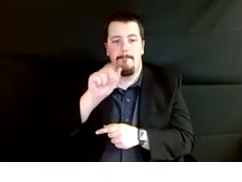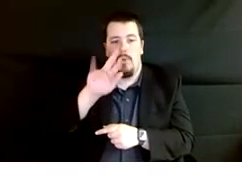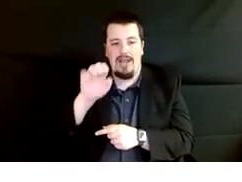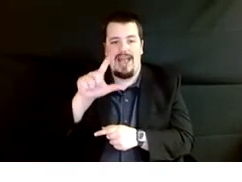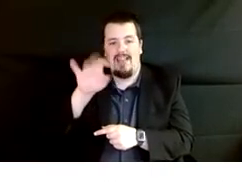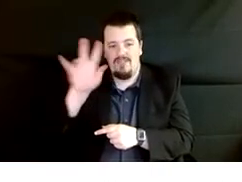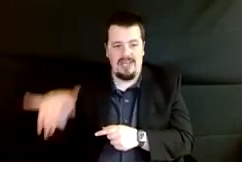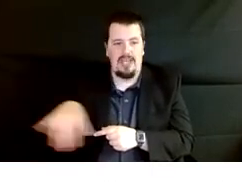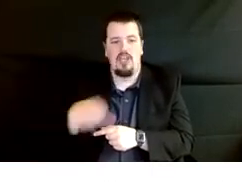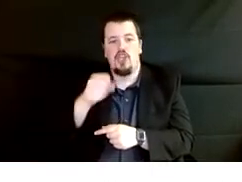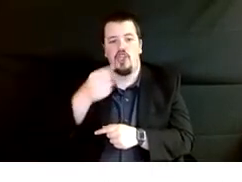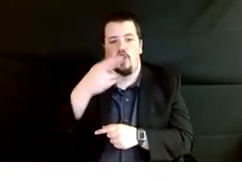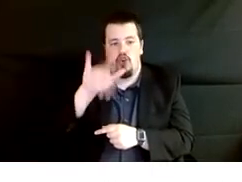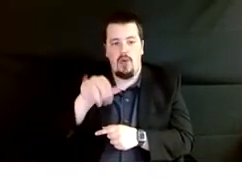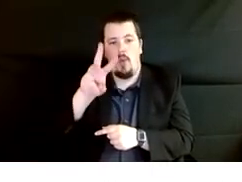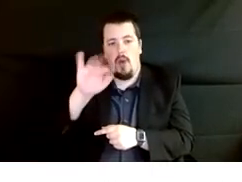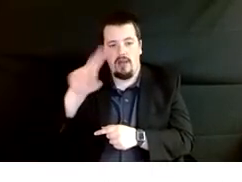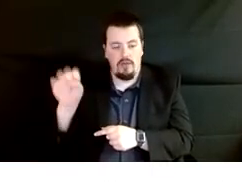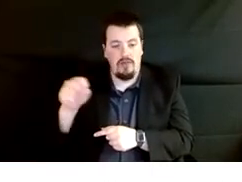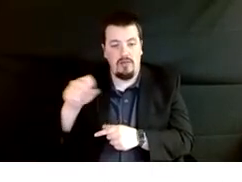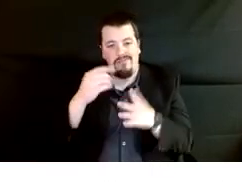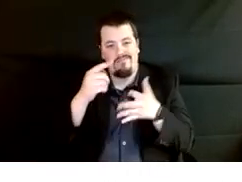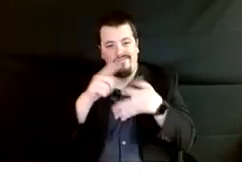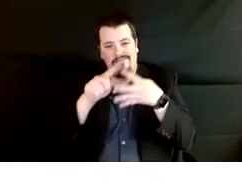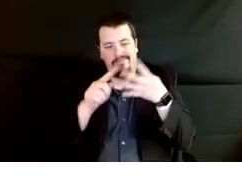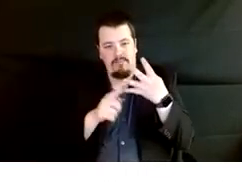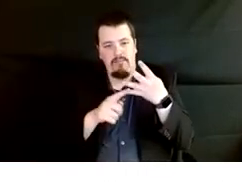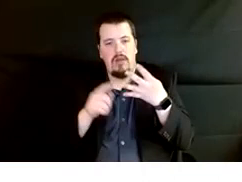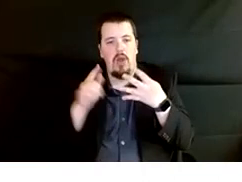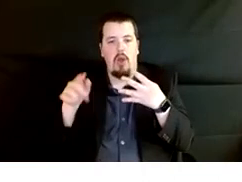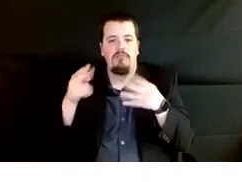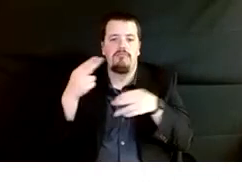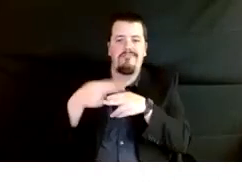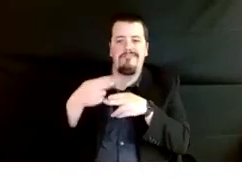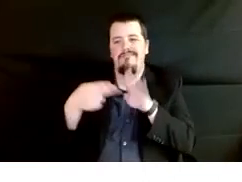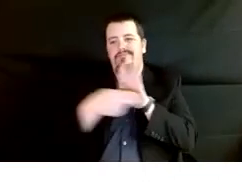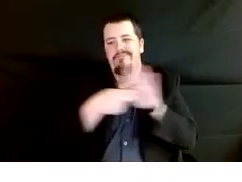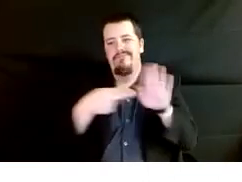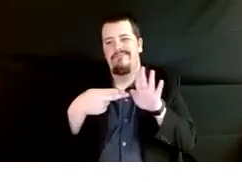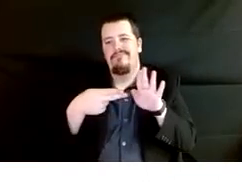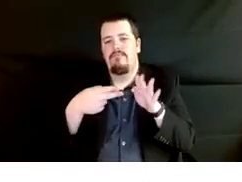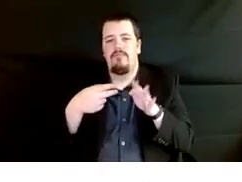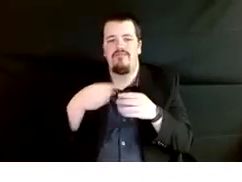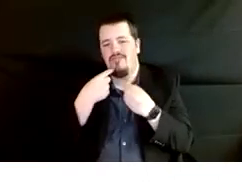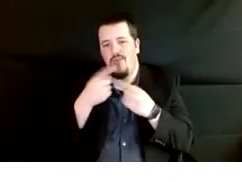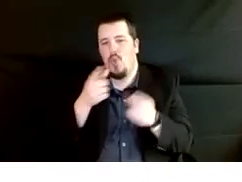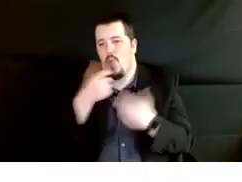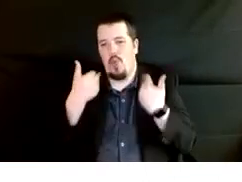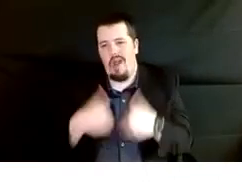on this slide ...it has um our titles as we gave them to you at the beginning and the organizations